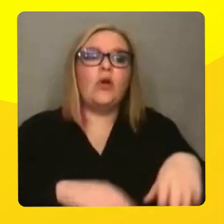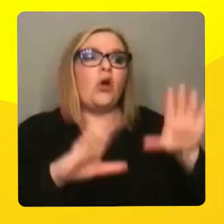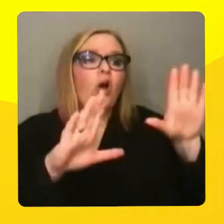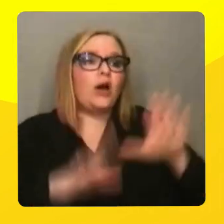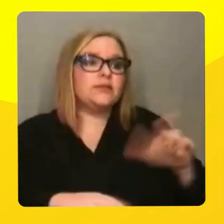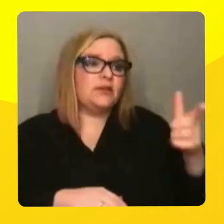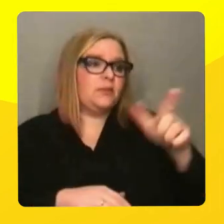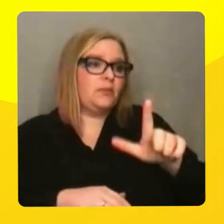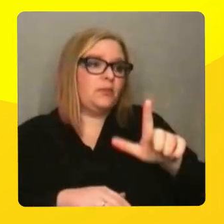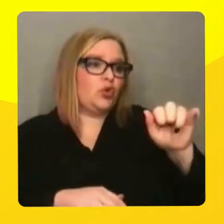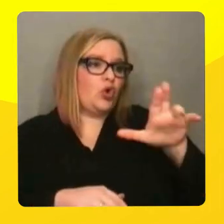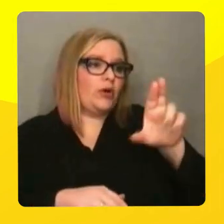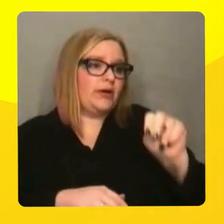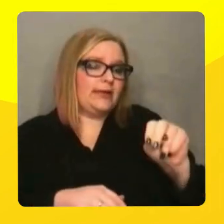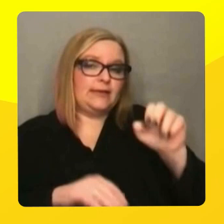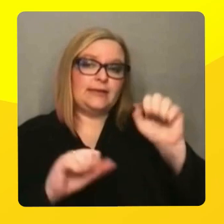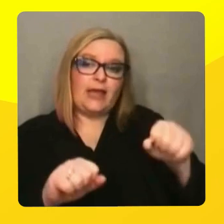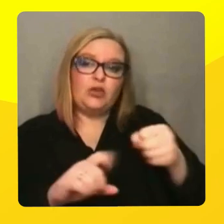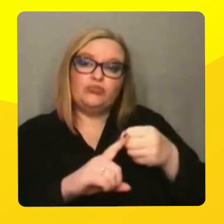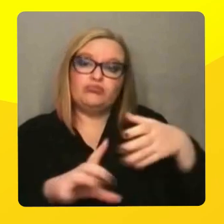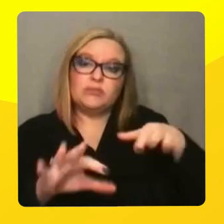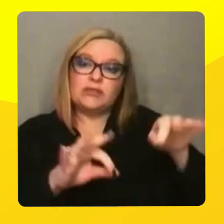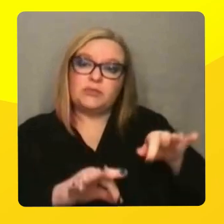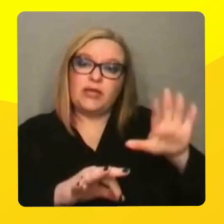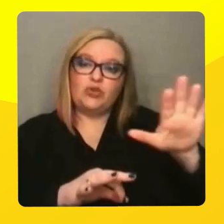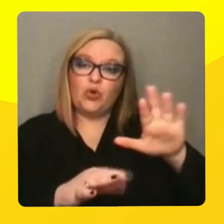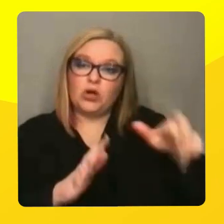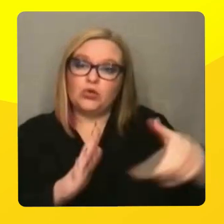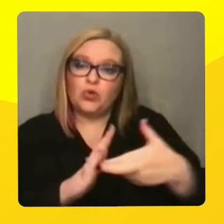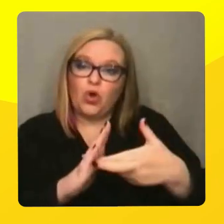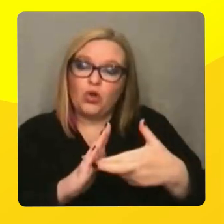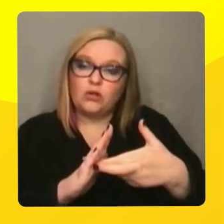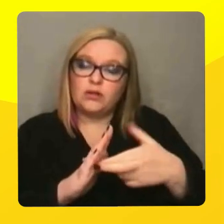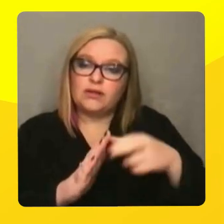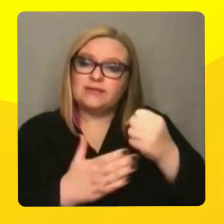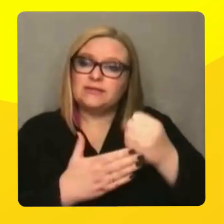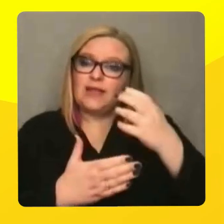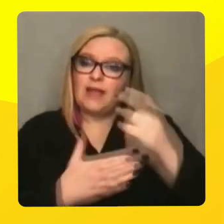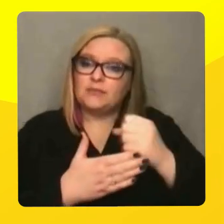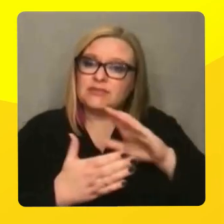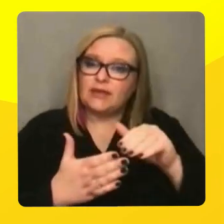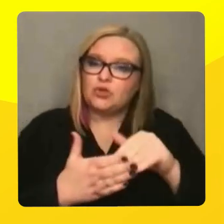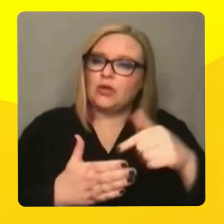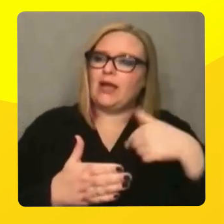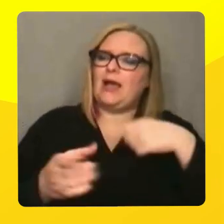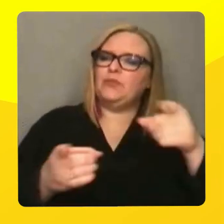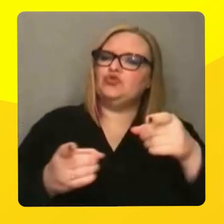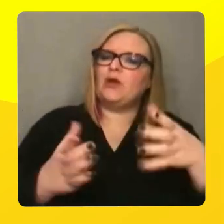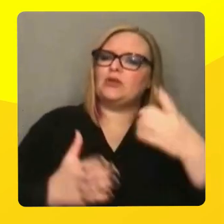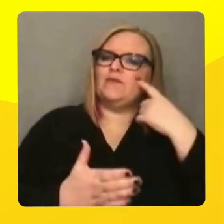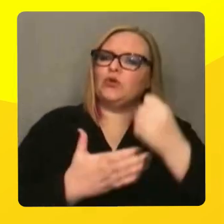Can you tell us more about your role and the SNAP Center? I'm the Director of the Snap Center for Computer